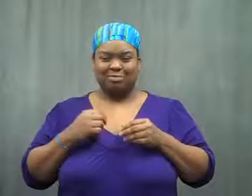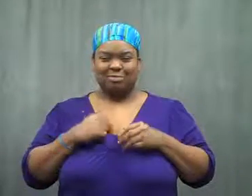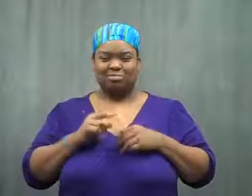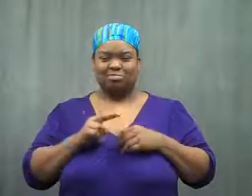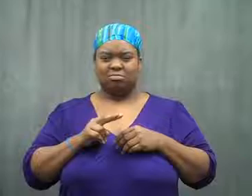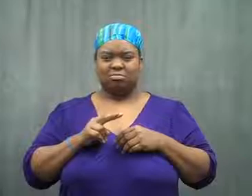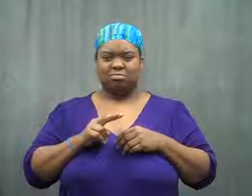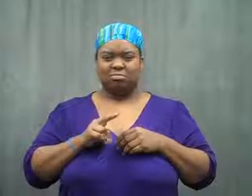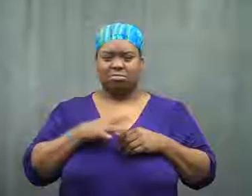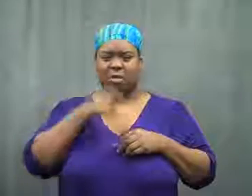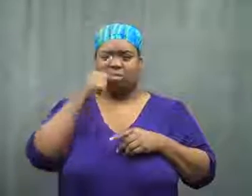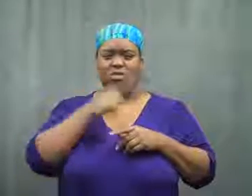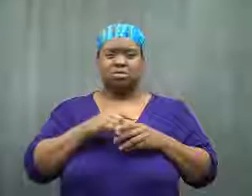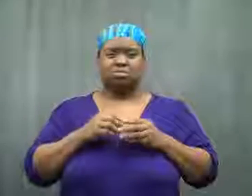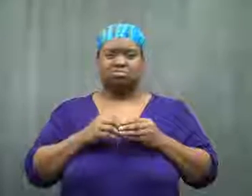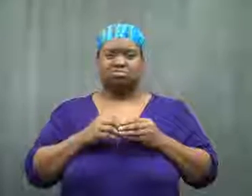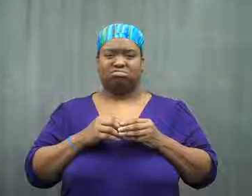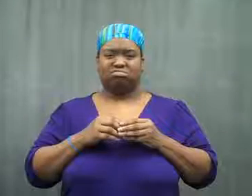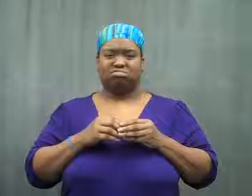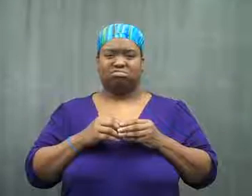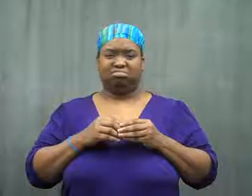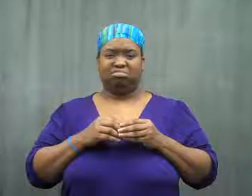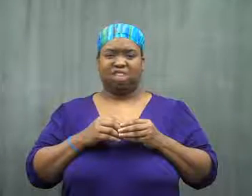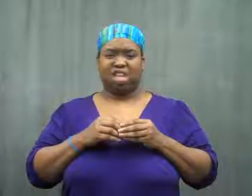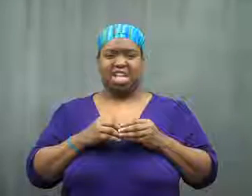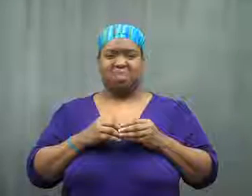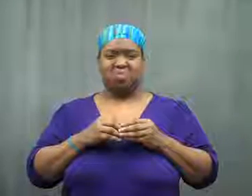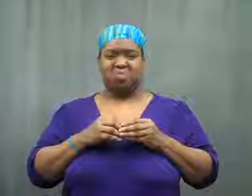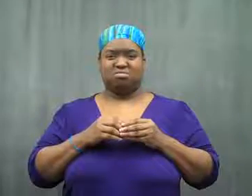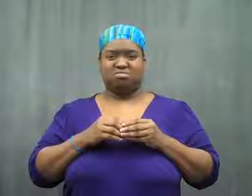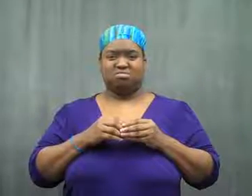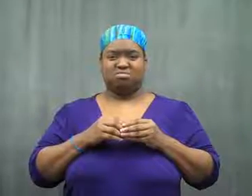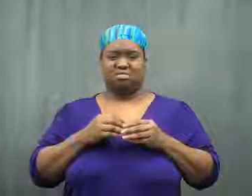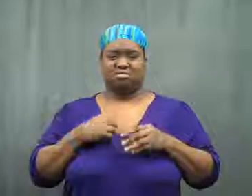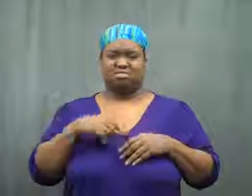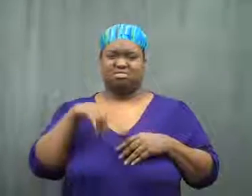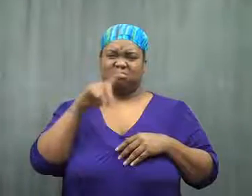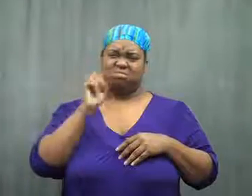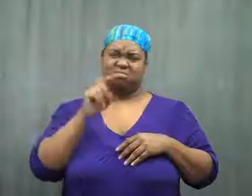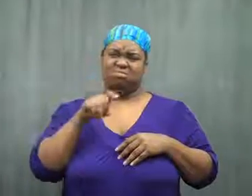My oldest sister just sat there and said, "Ew." I didn't understand what was going on.